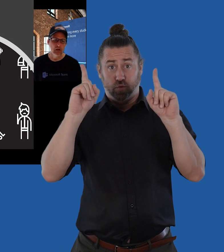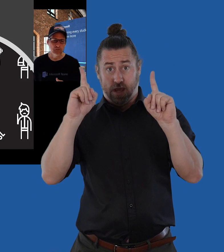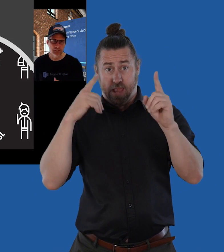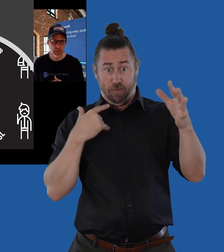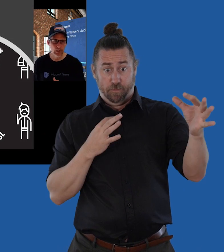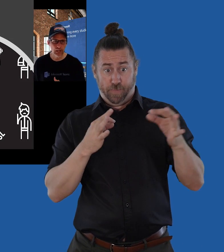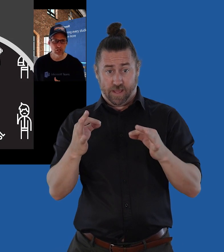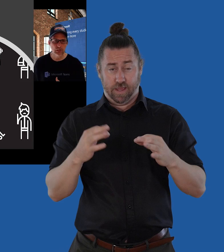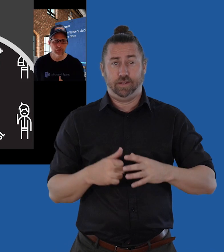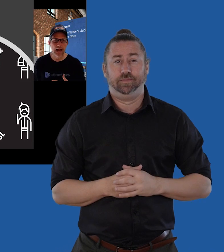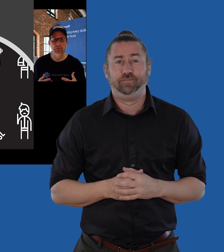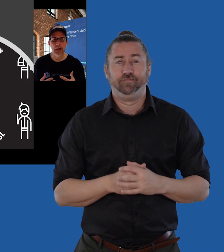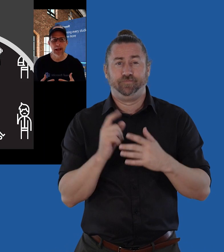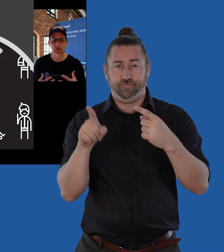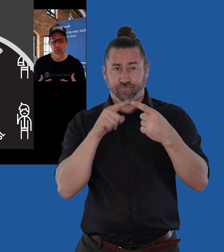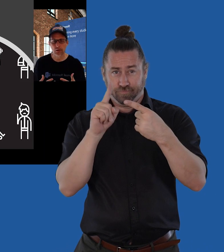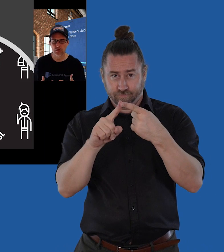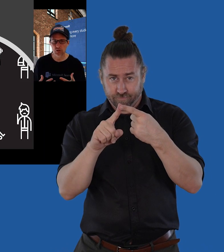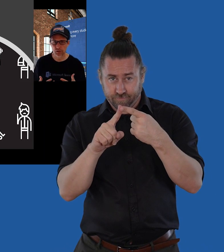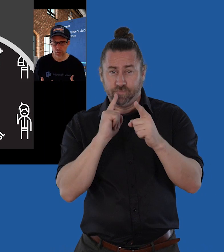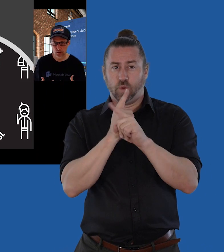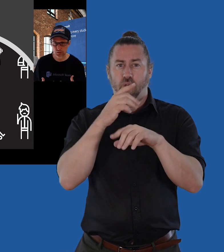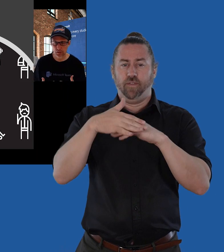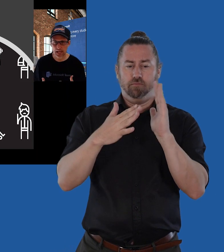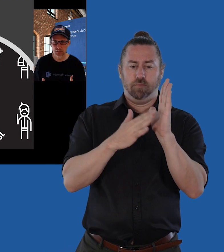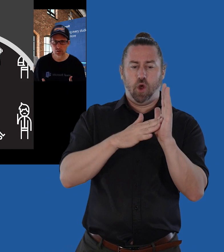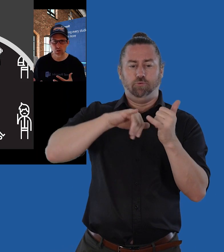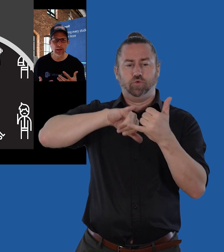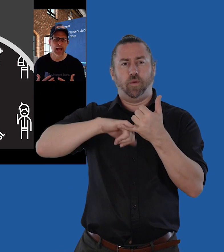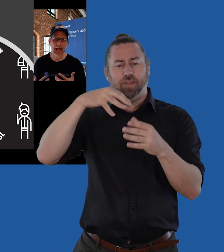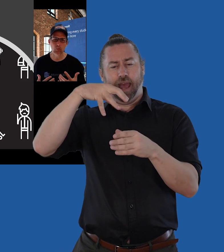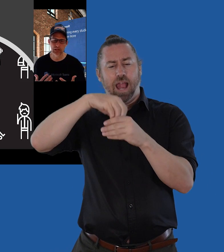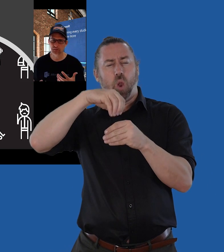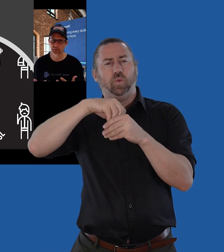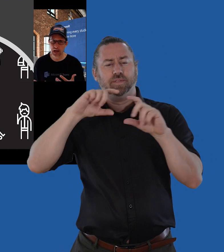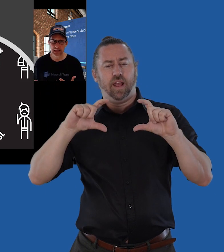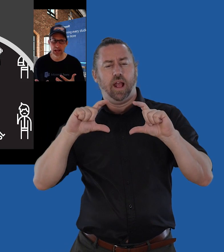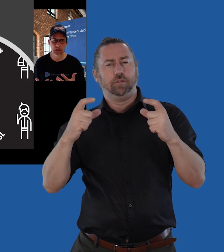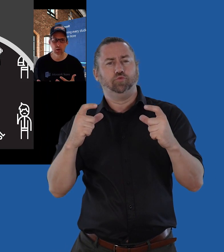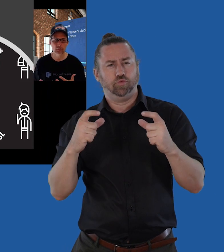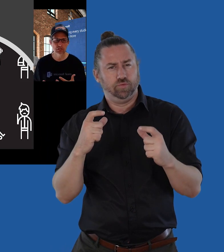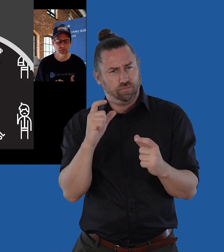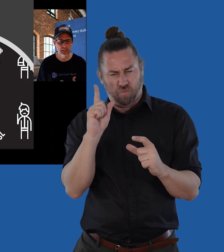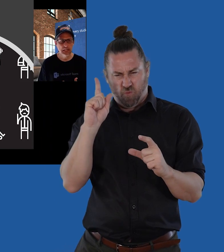first thing we're gonna do is unpack the Microsoft inclusive classroom, talk about how we define that at Microsoft.